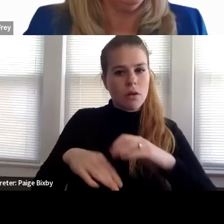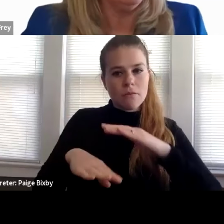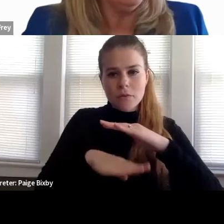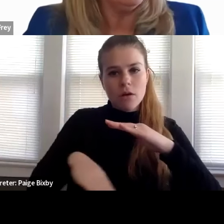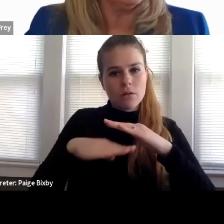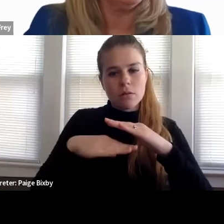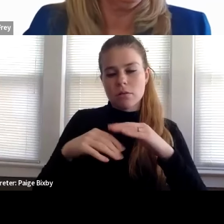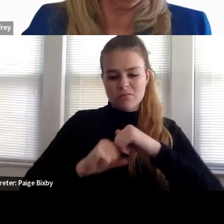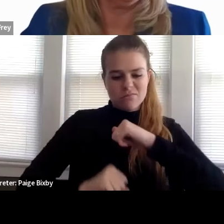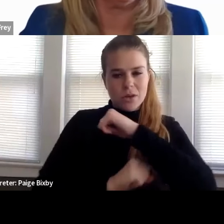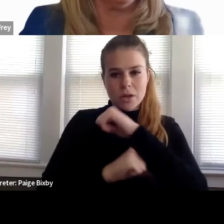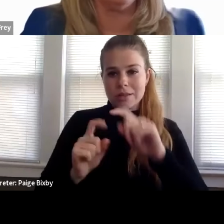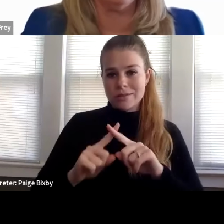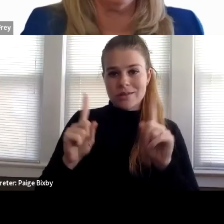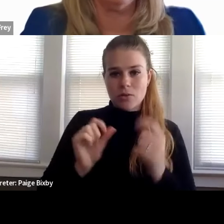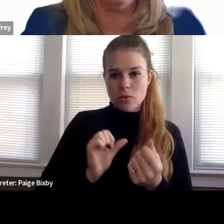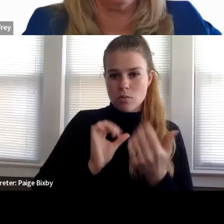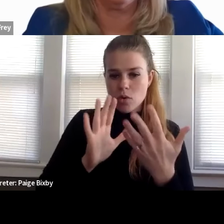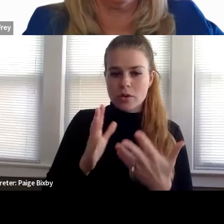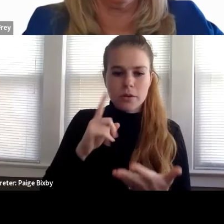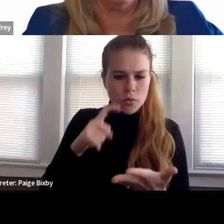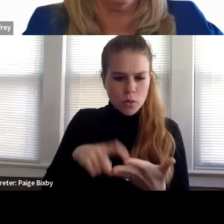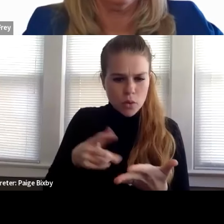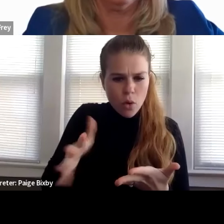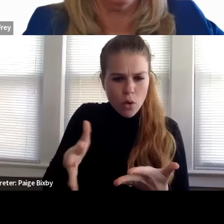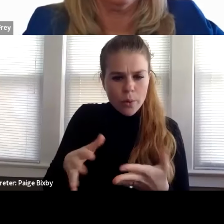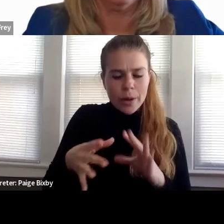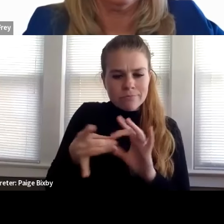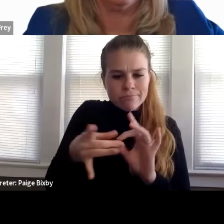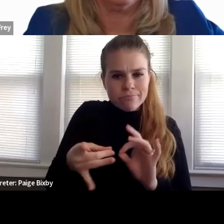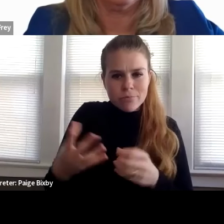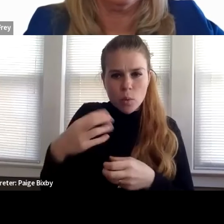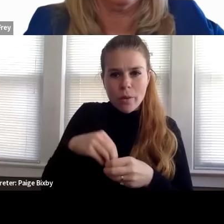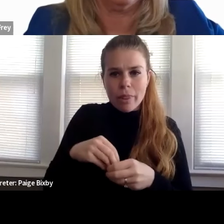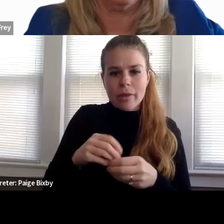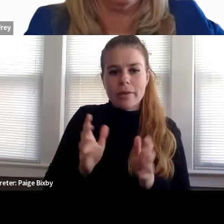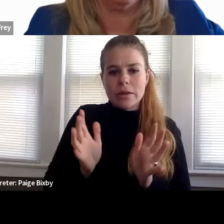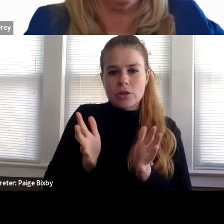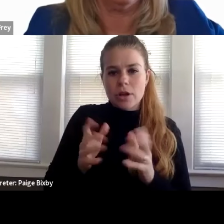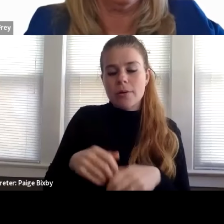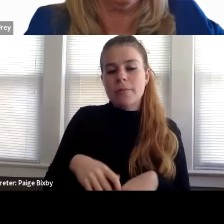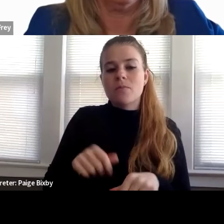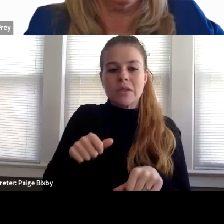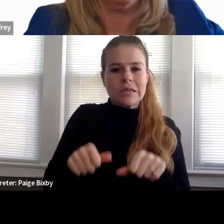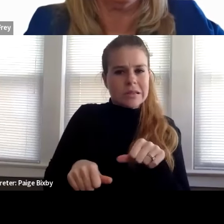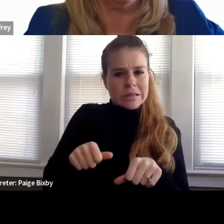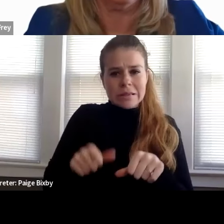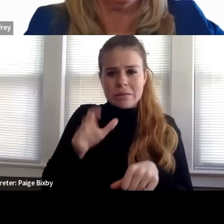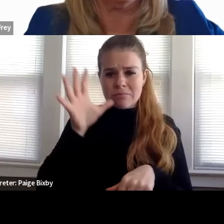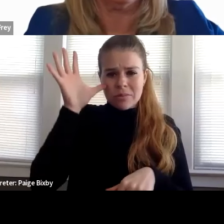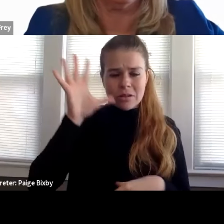There's already a number of comments in the chat about hesitation by parents to engage in family treatment court,